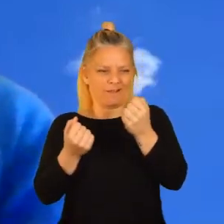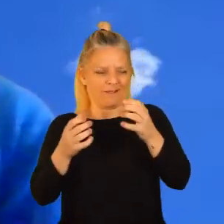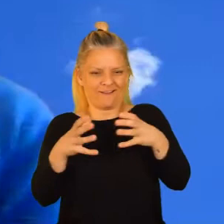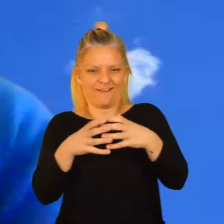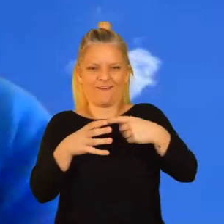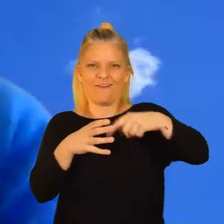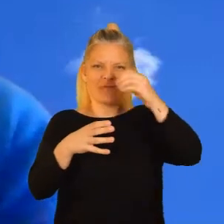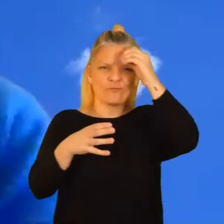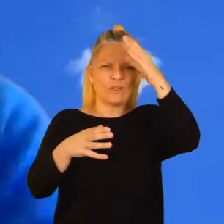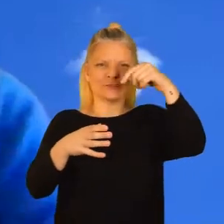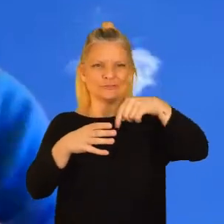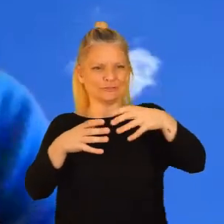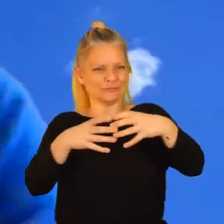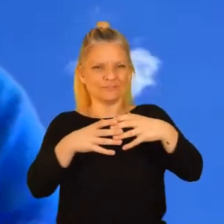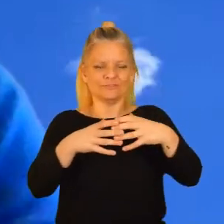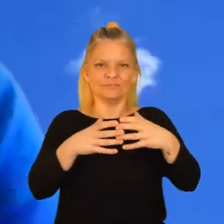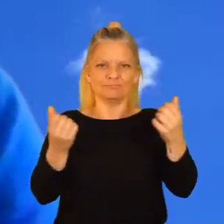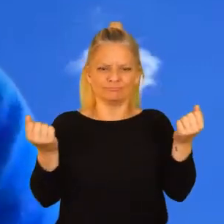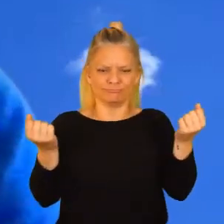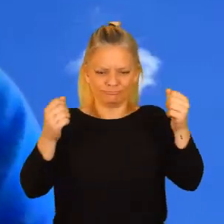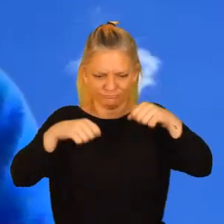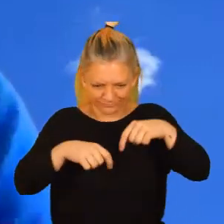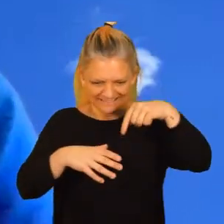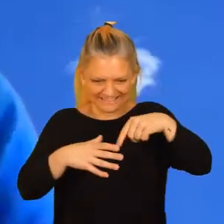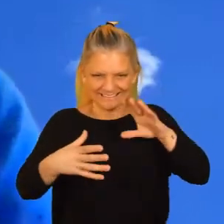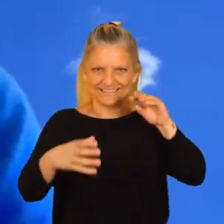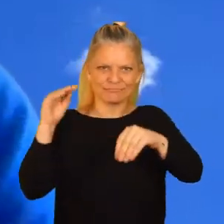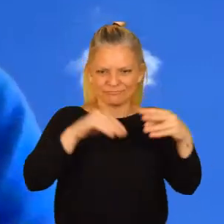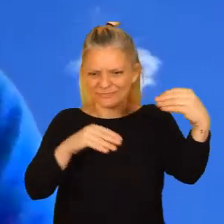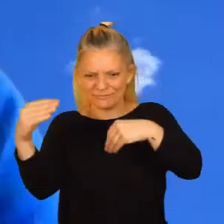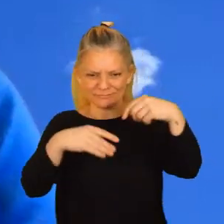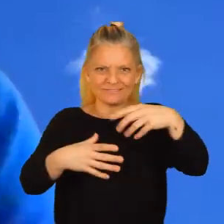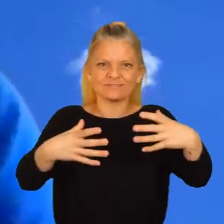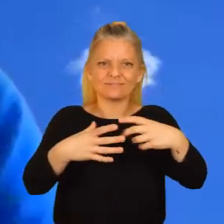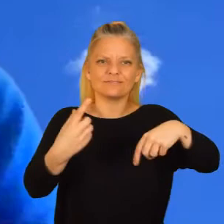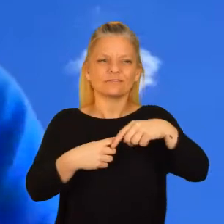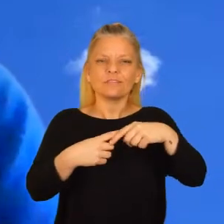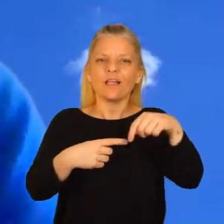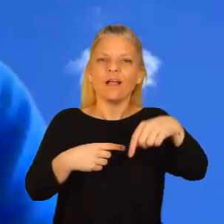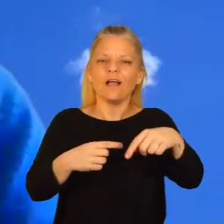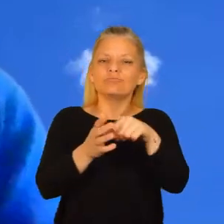and the knowledge is within that group bring it back problem solve it together.